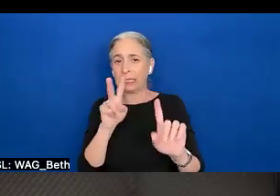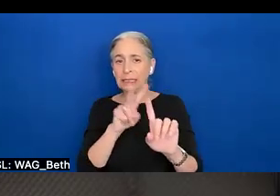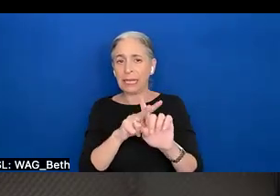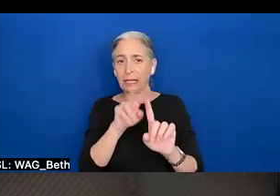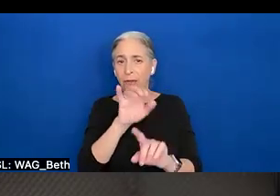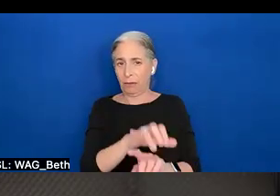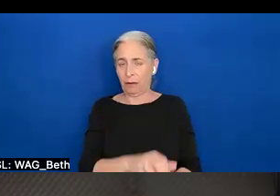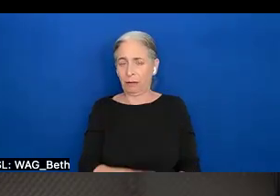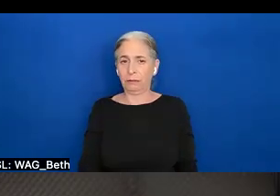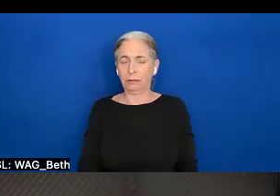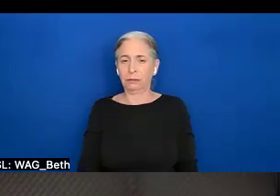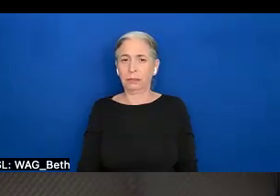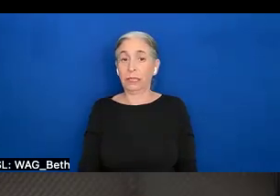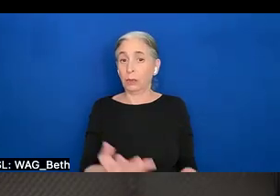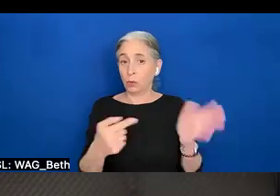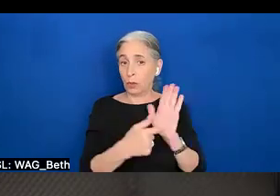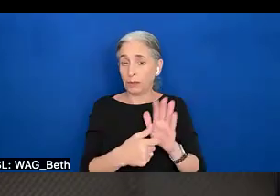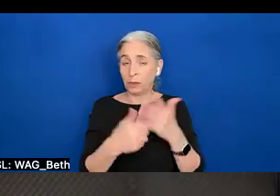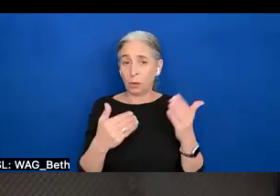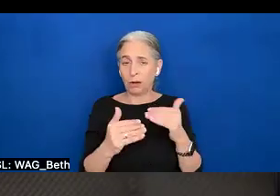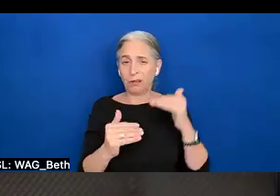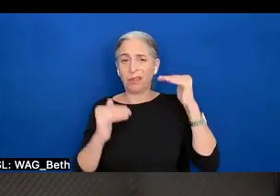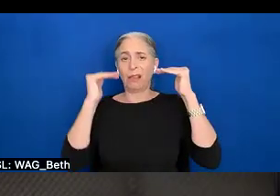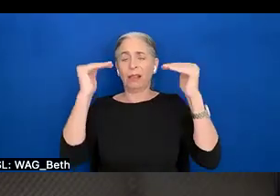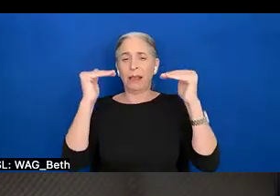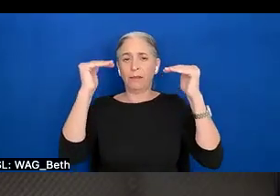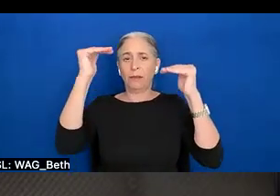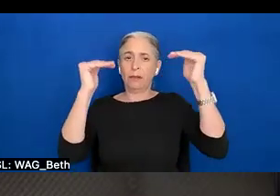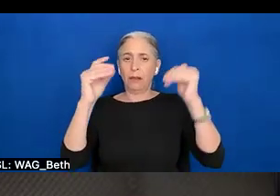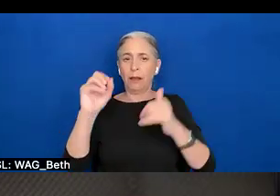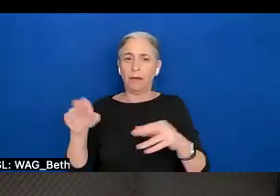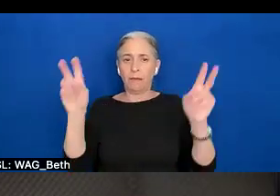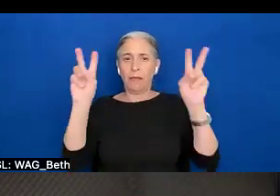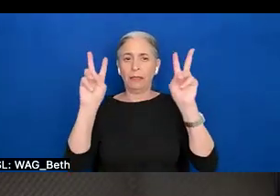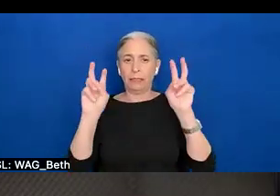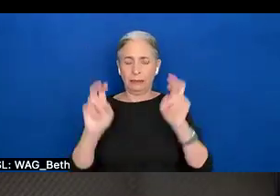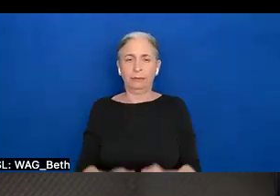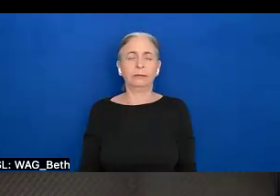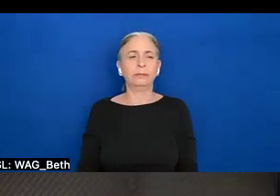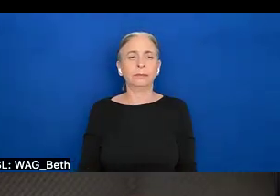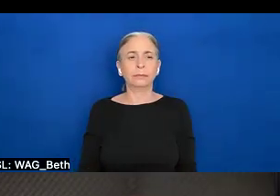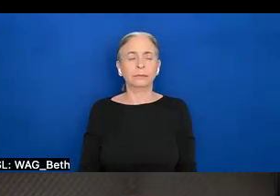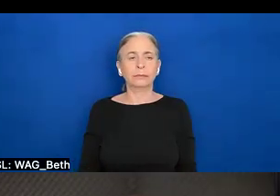And the tag is representing the level of the title.